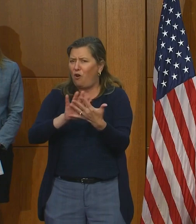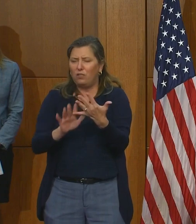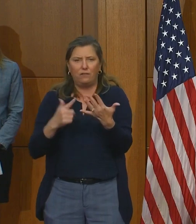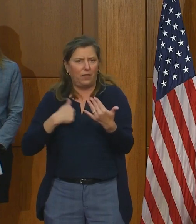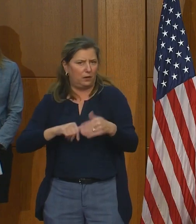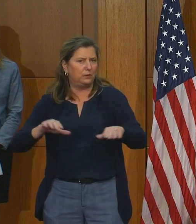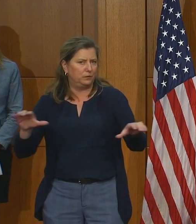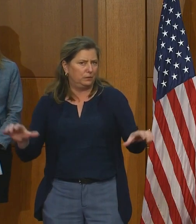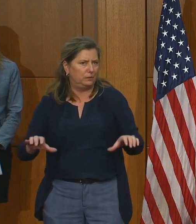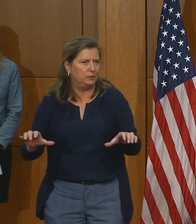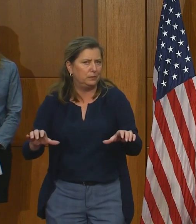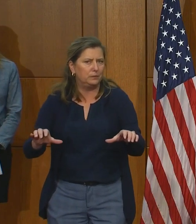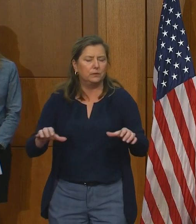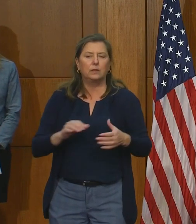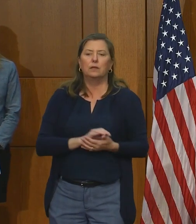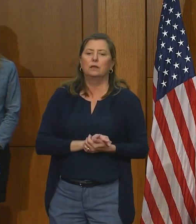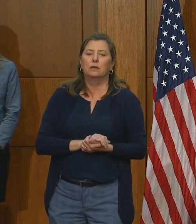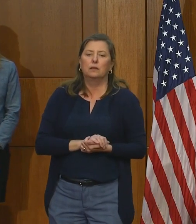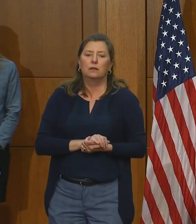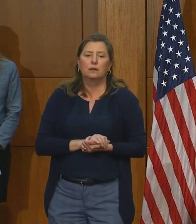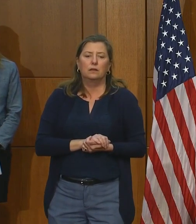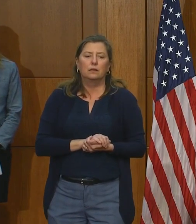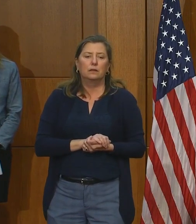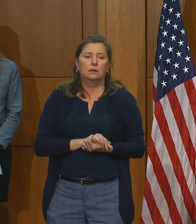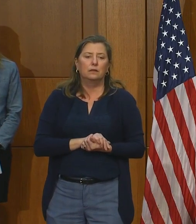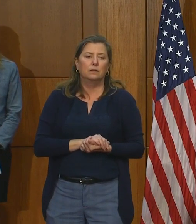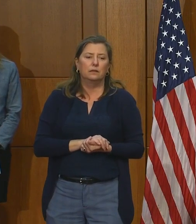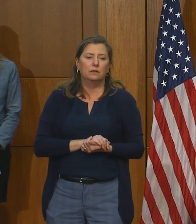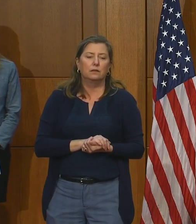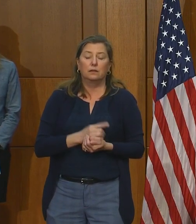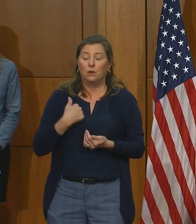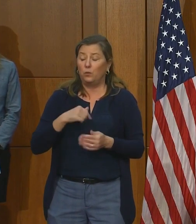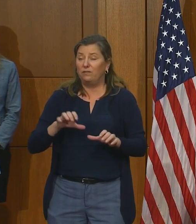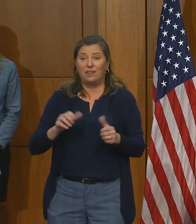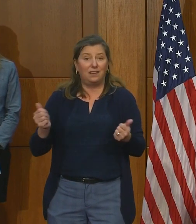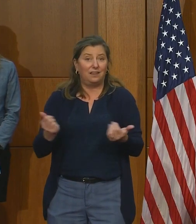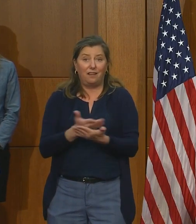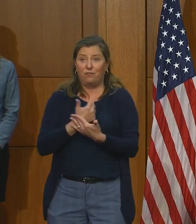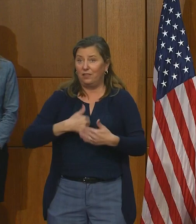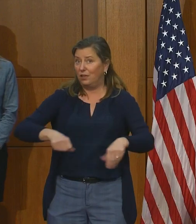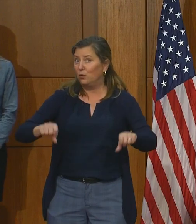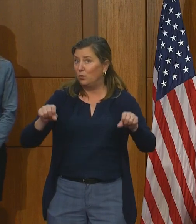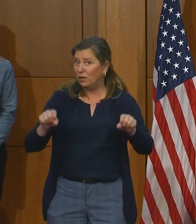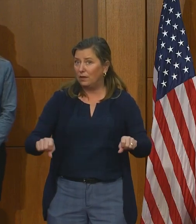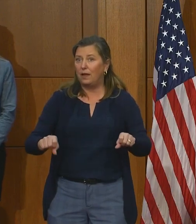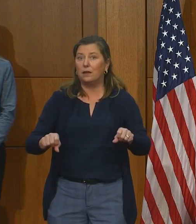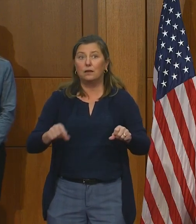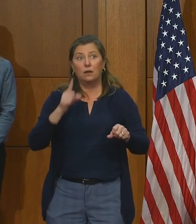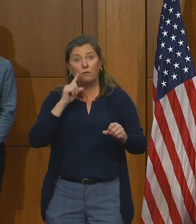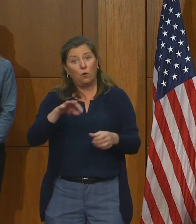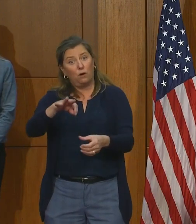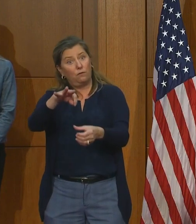CLEANLINESS OF LAYNE AND